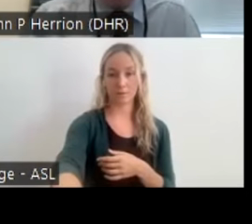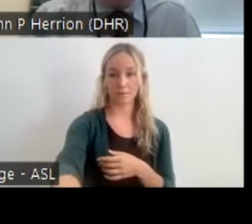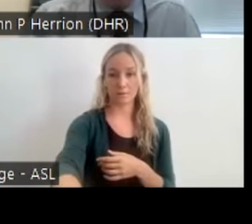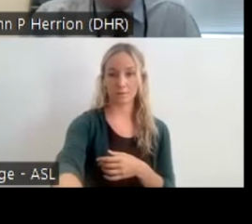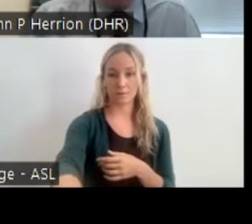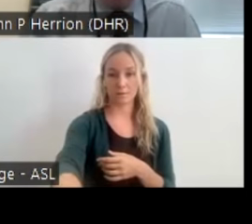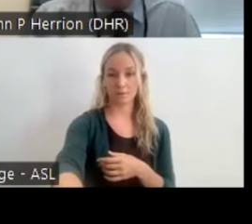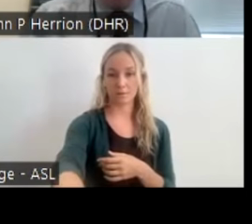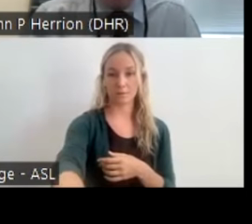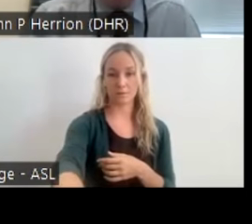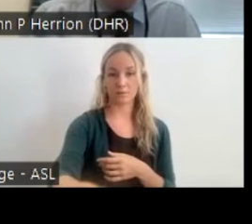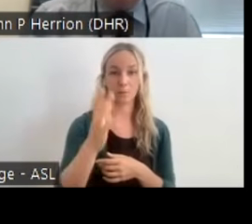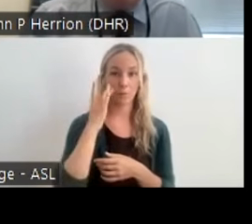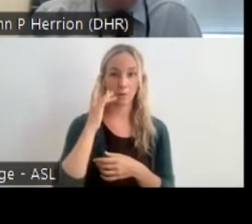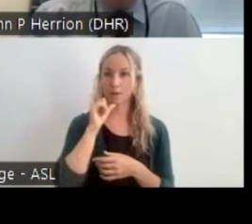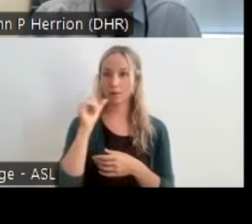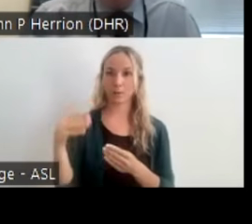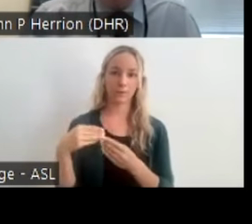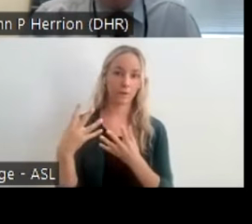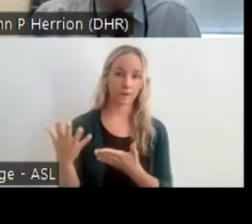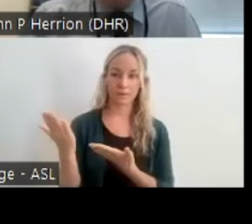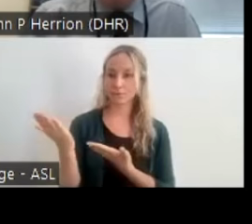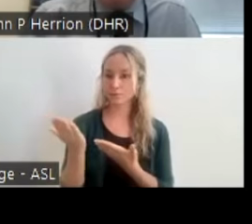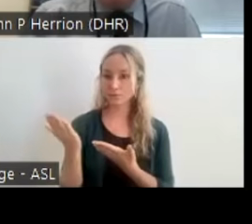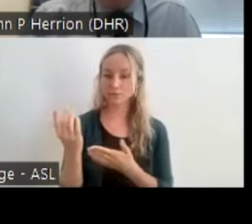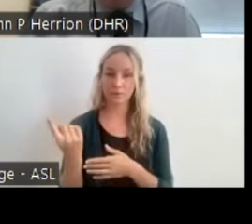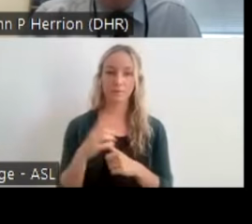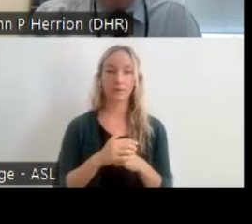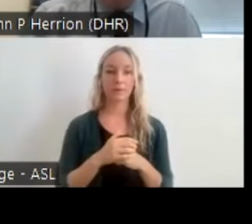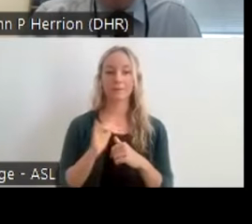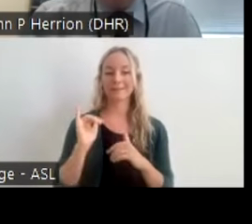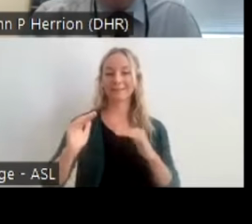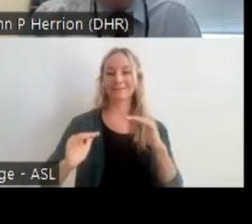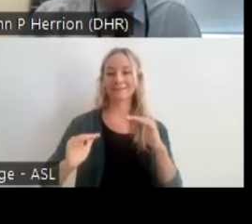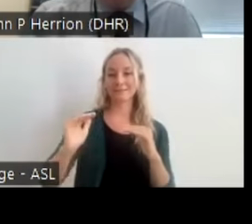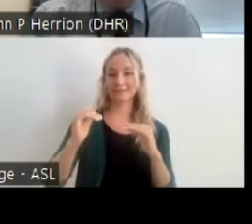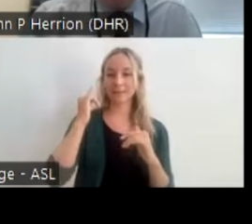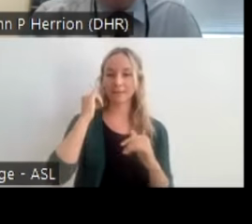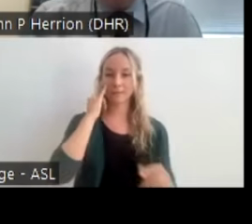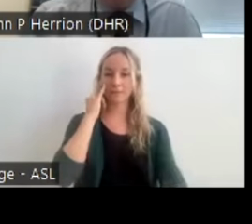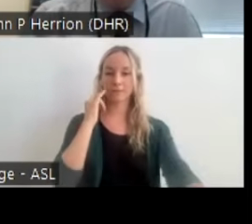whether or not providing that aid or service would fundamentally alter the nature of the public accommodation